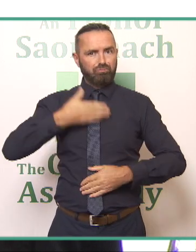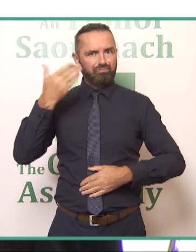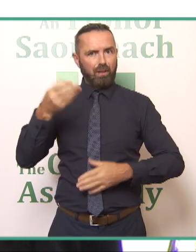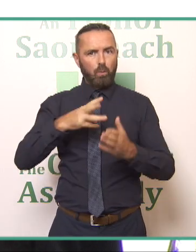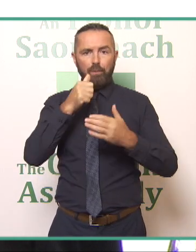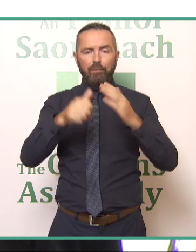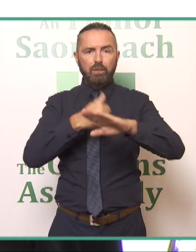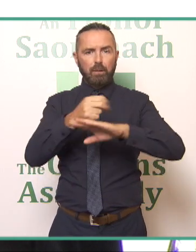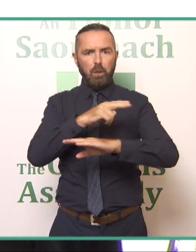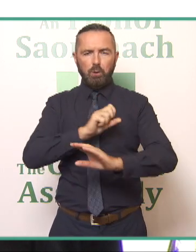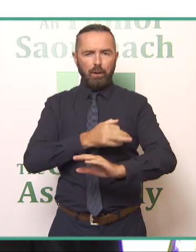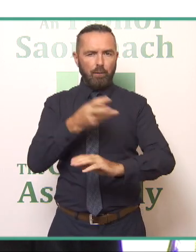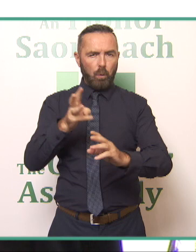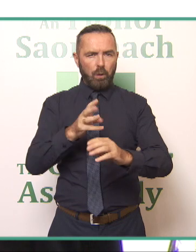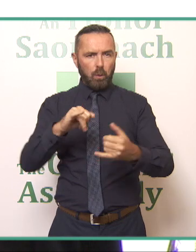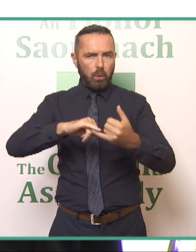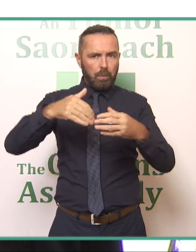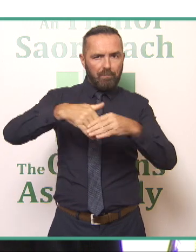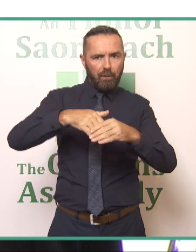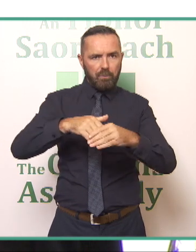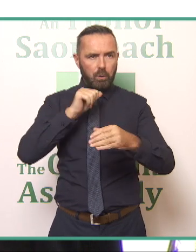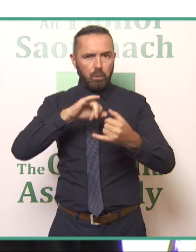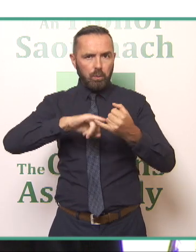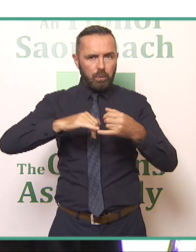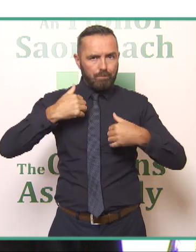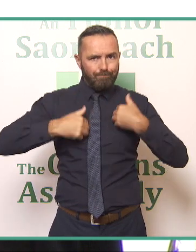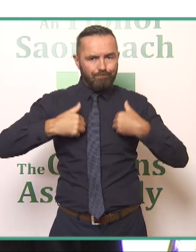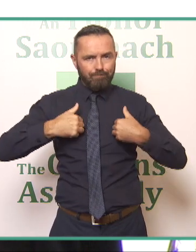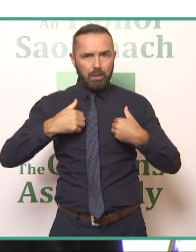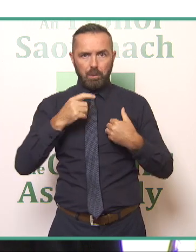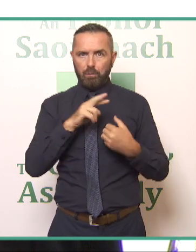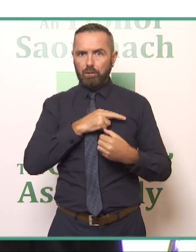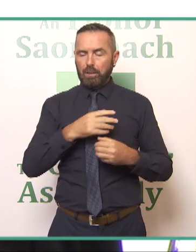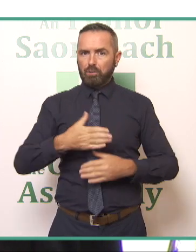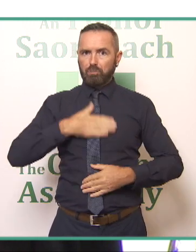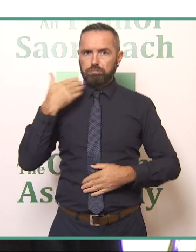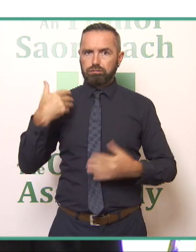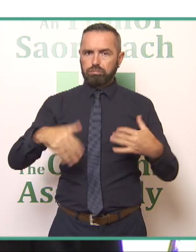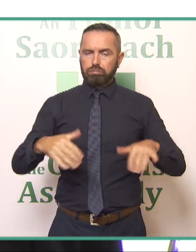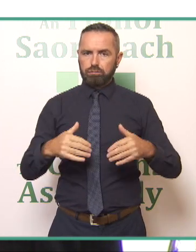it was going to work if it was going to be any real interest in it, but it's it's going very well and we've raised